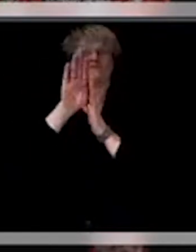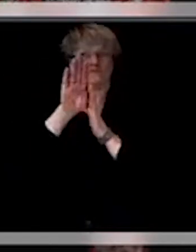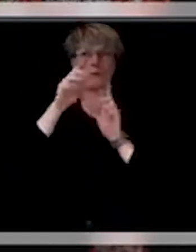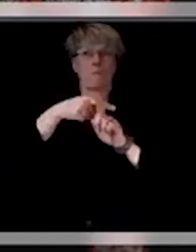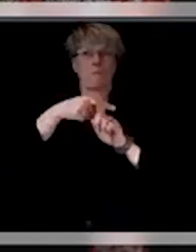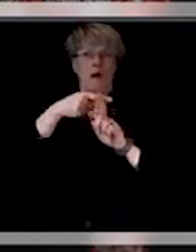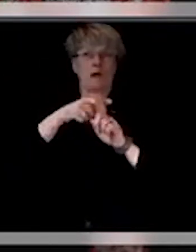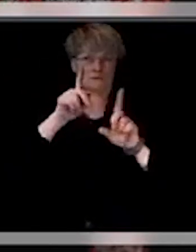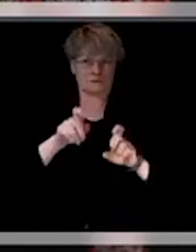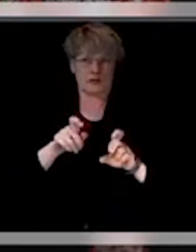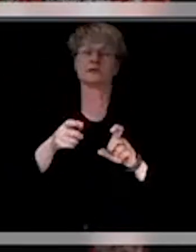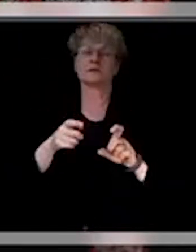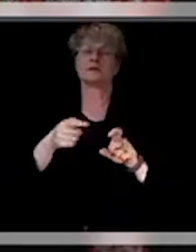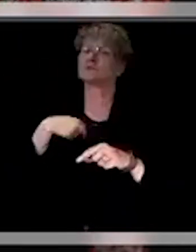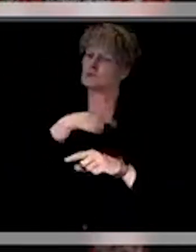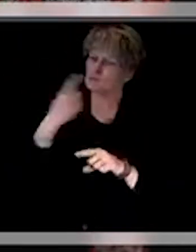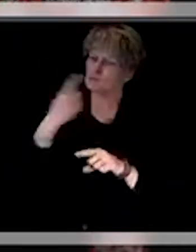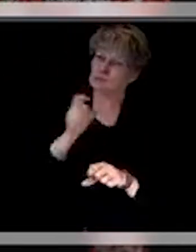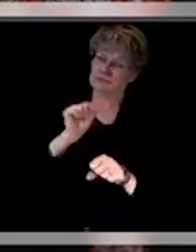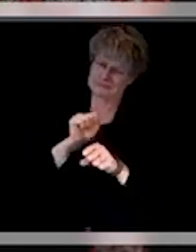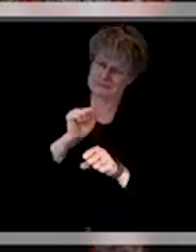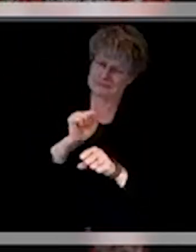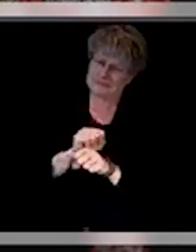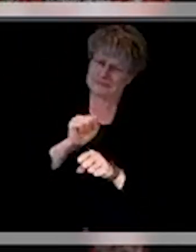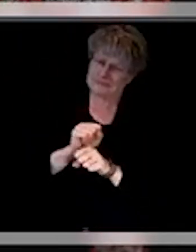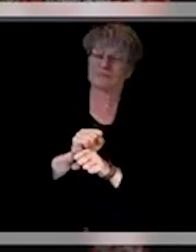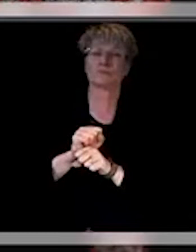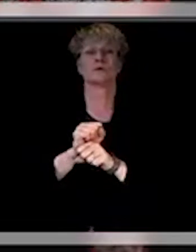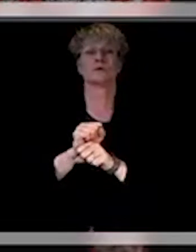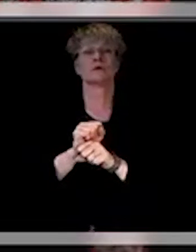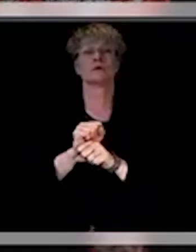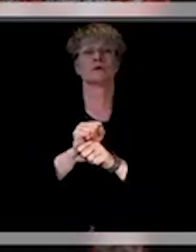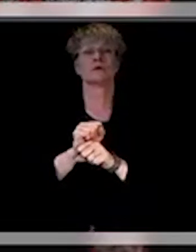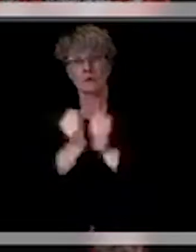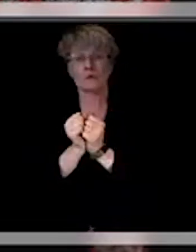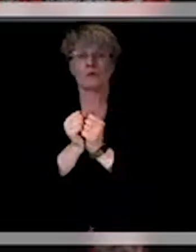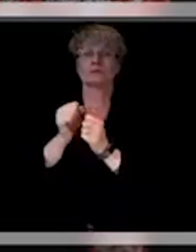on the units with the employees answering questions, being available, making sure they